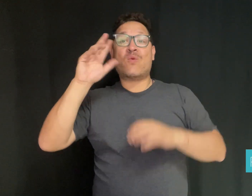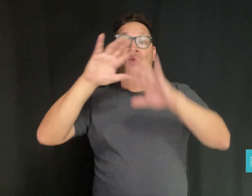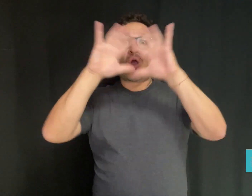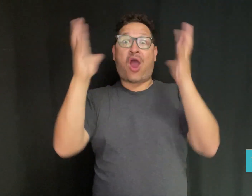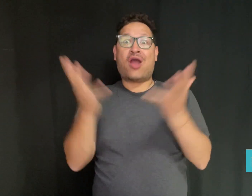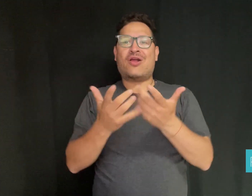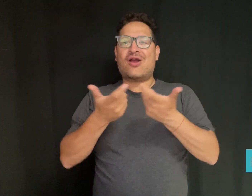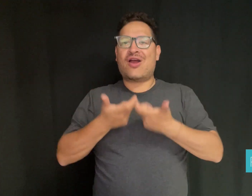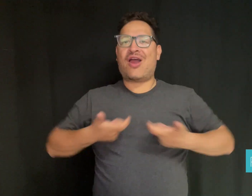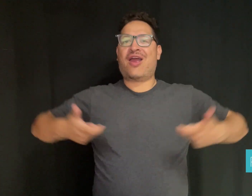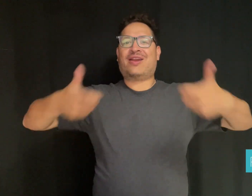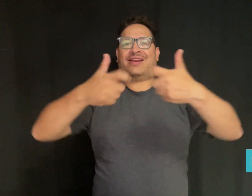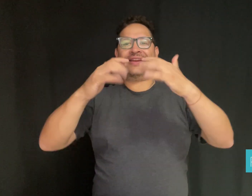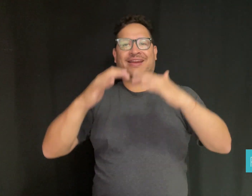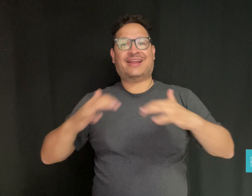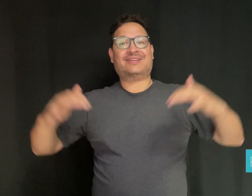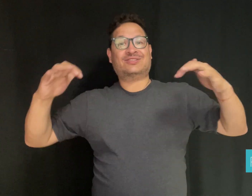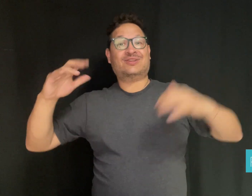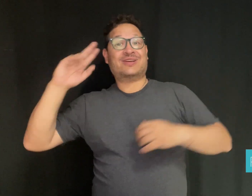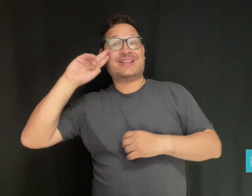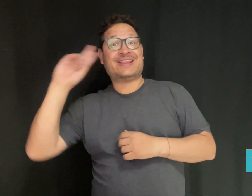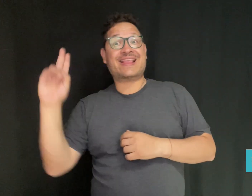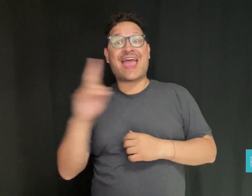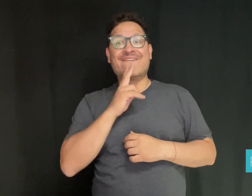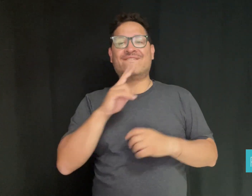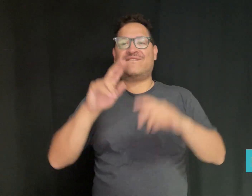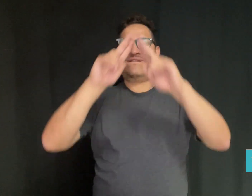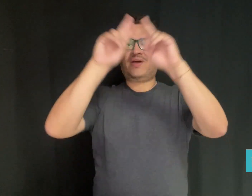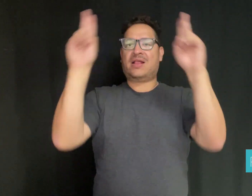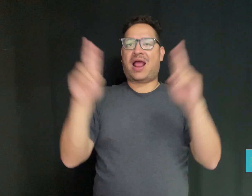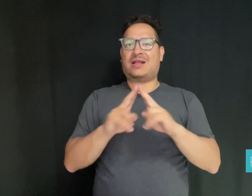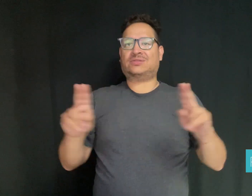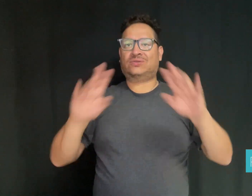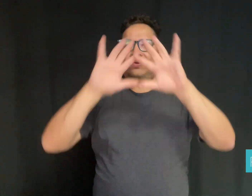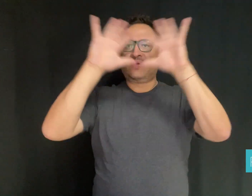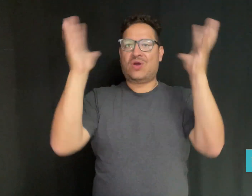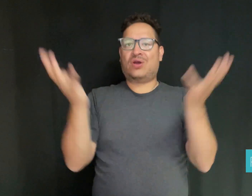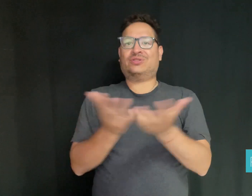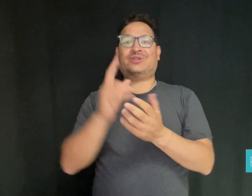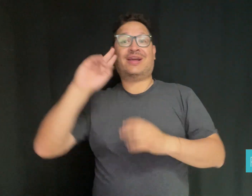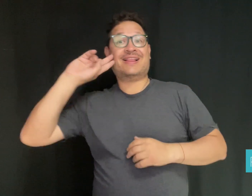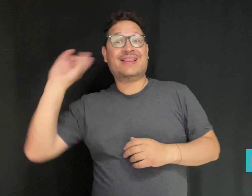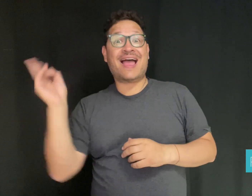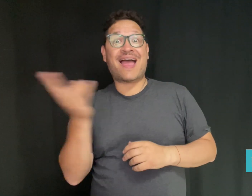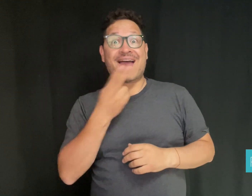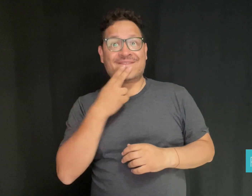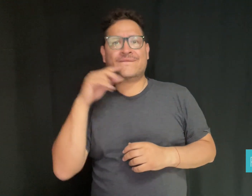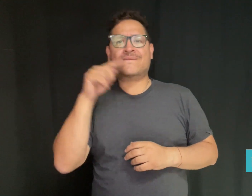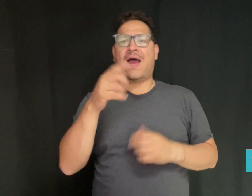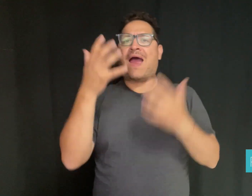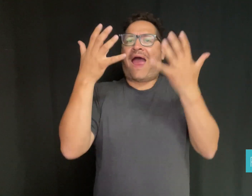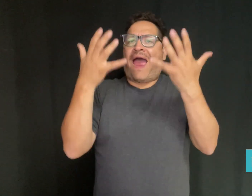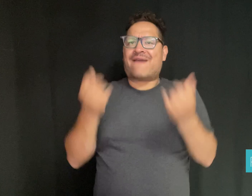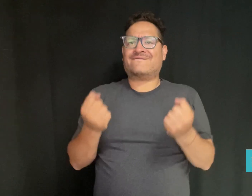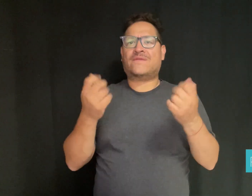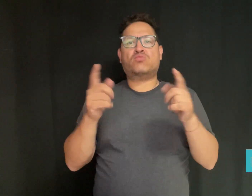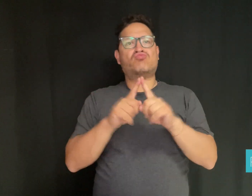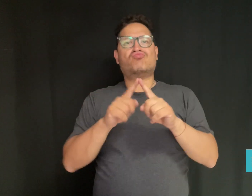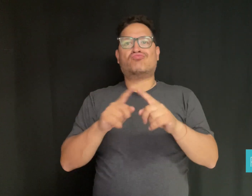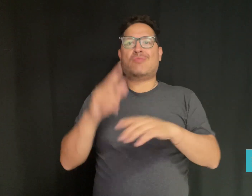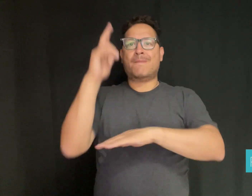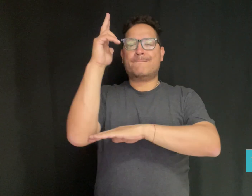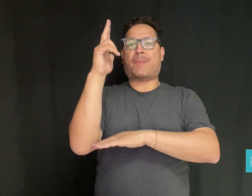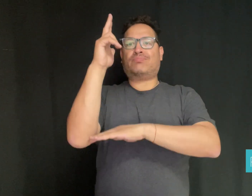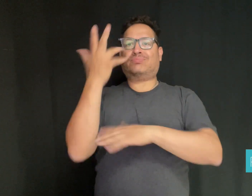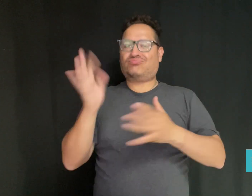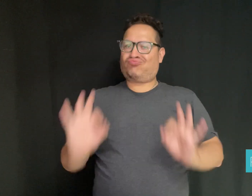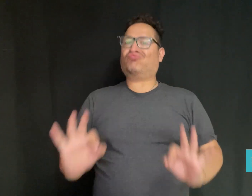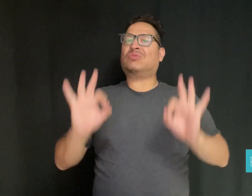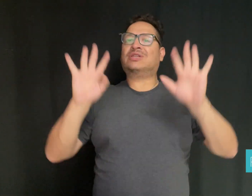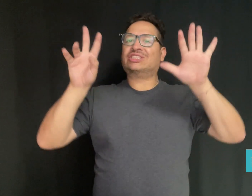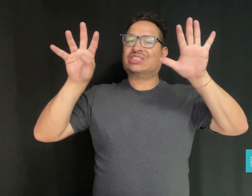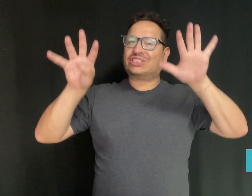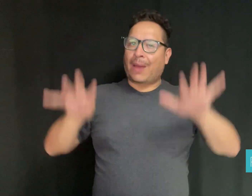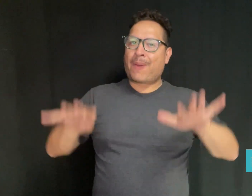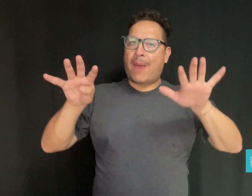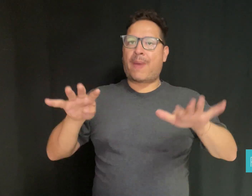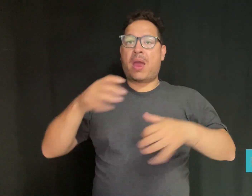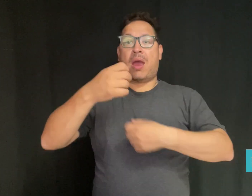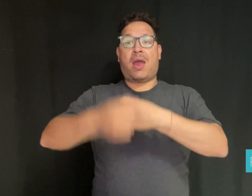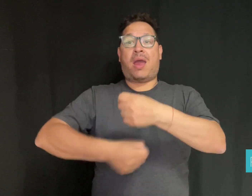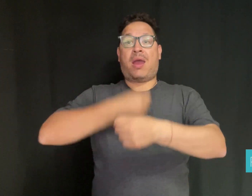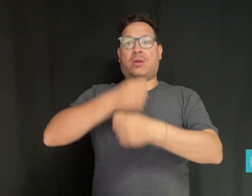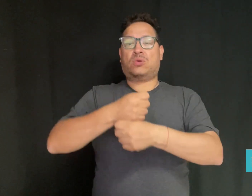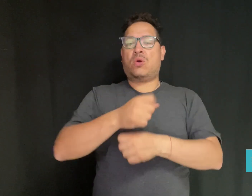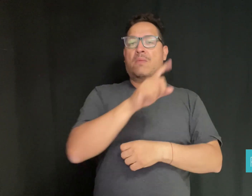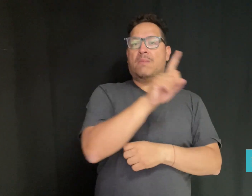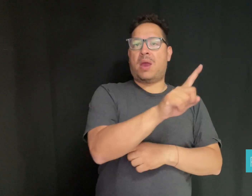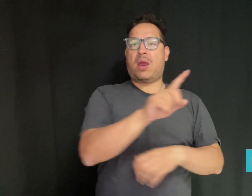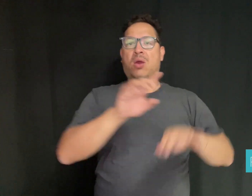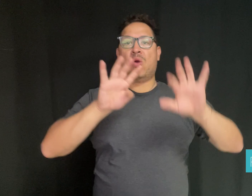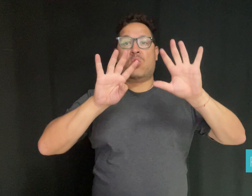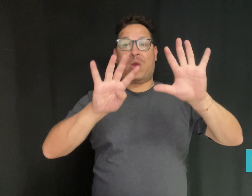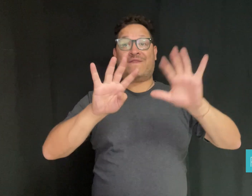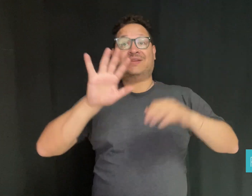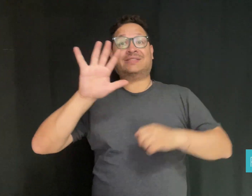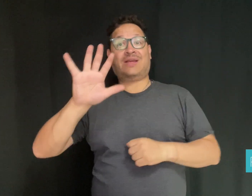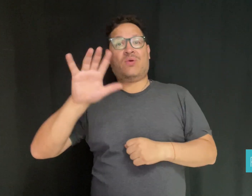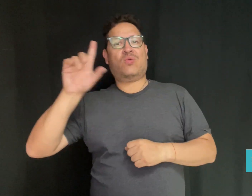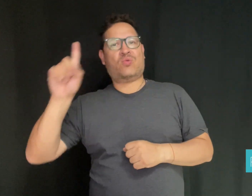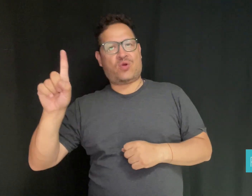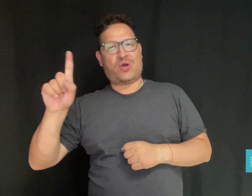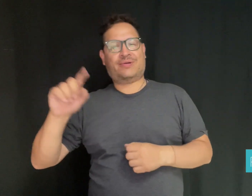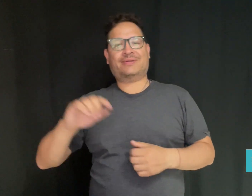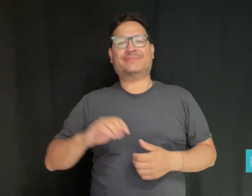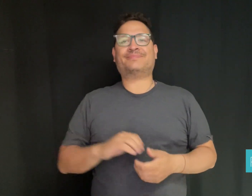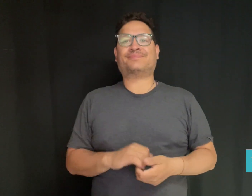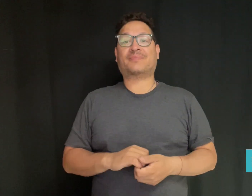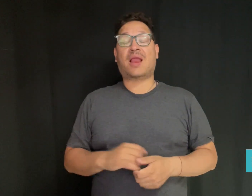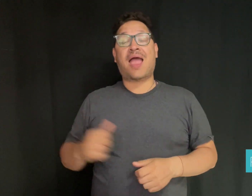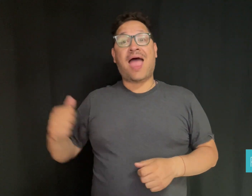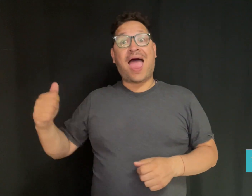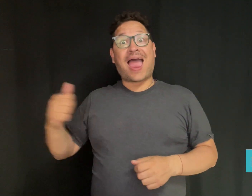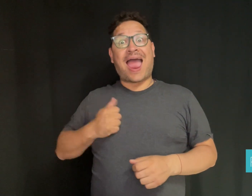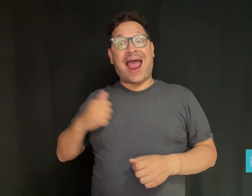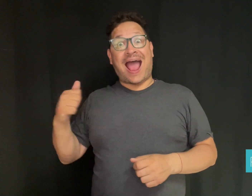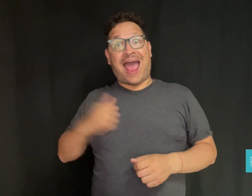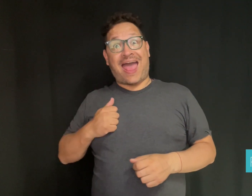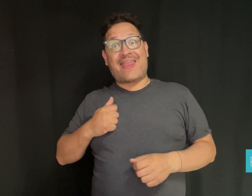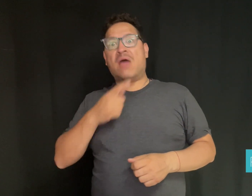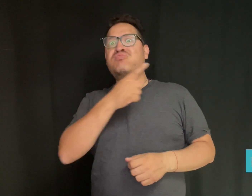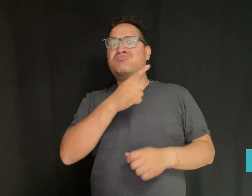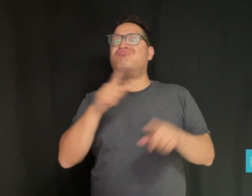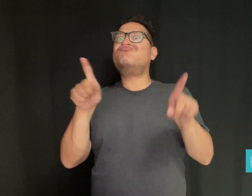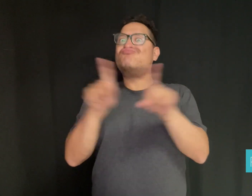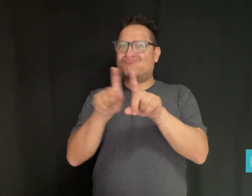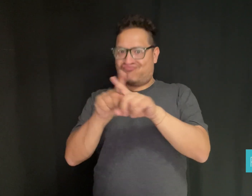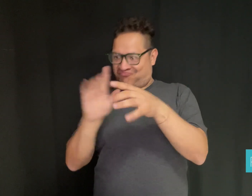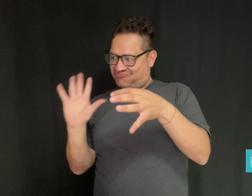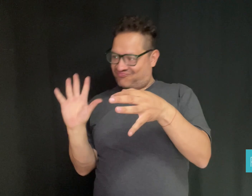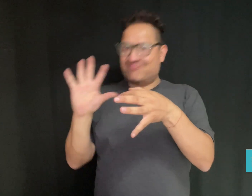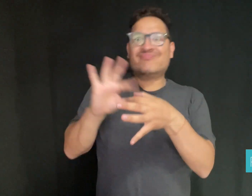and International Deaf Week begins on September 20.